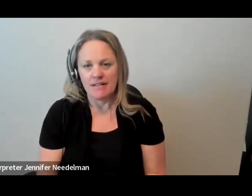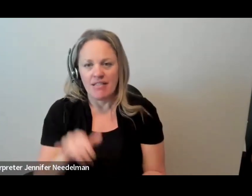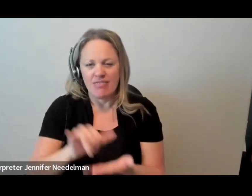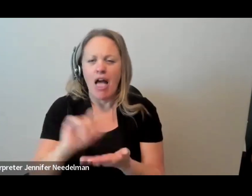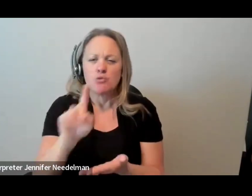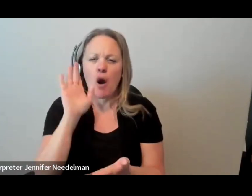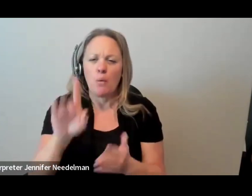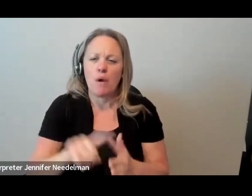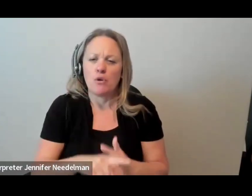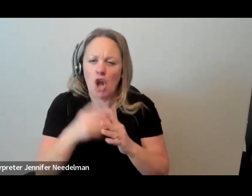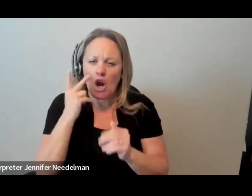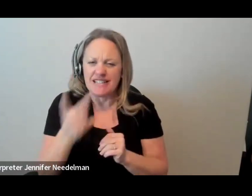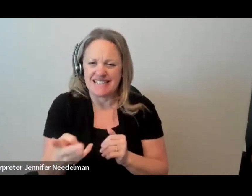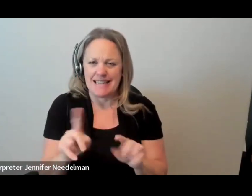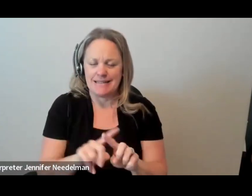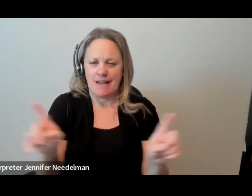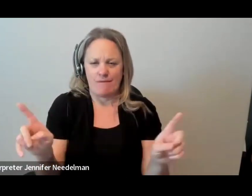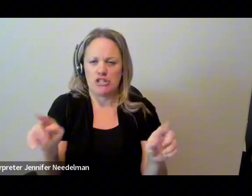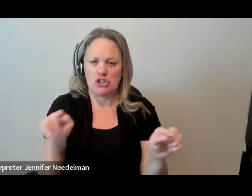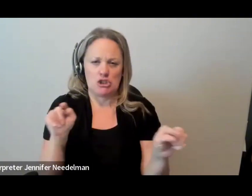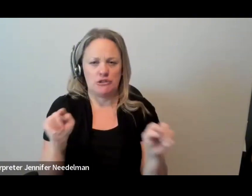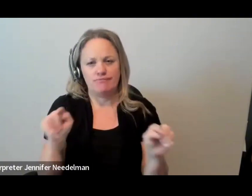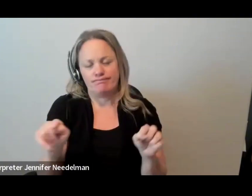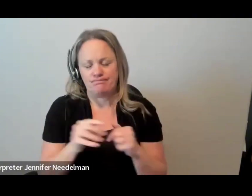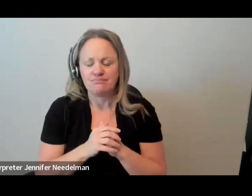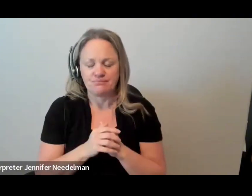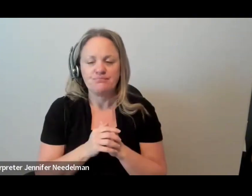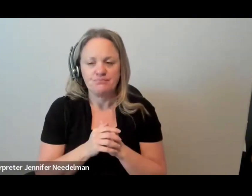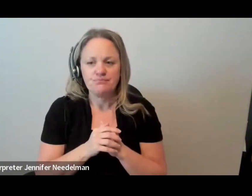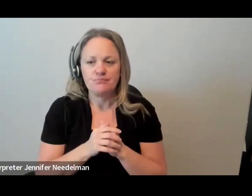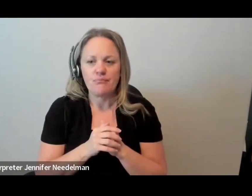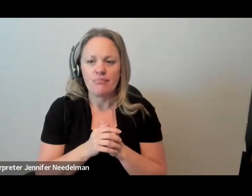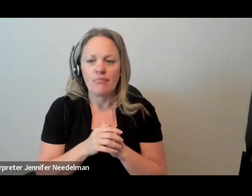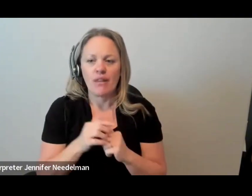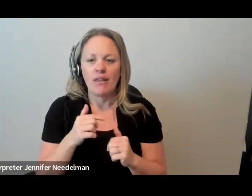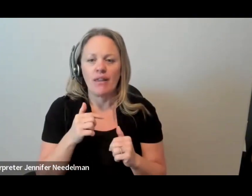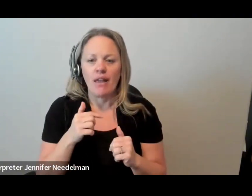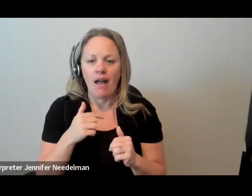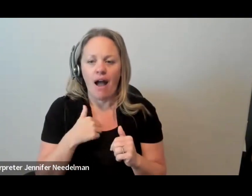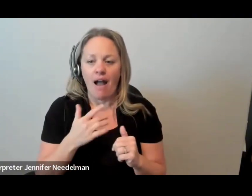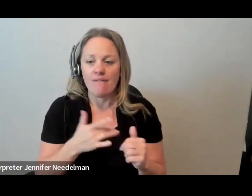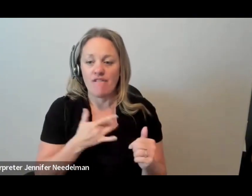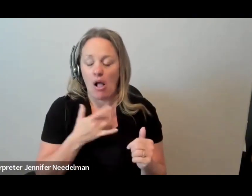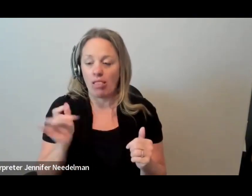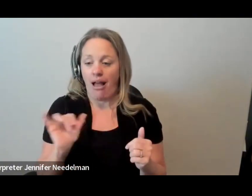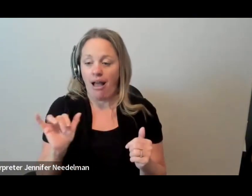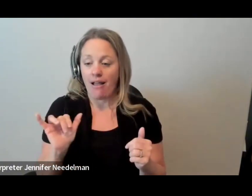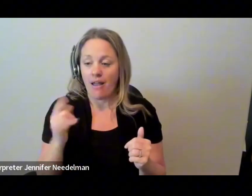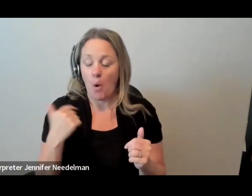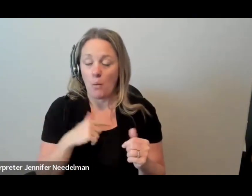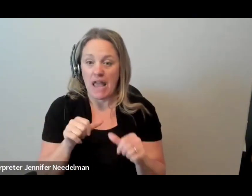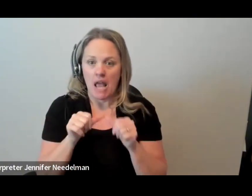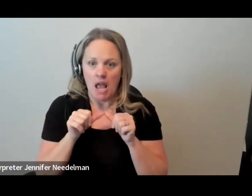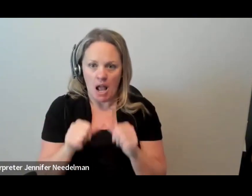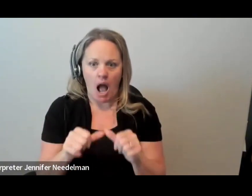to see some differentiation pretty significantly. And I, I feel like we constantly oscillate back